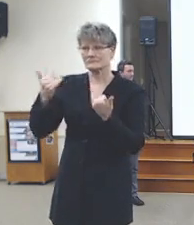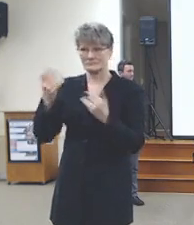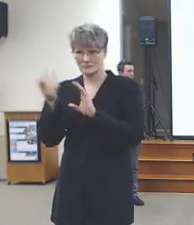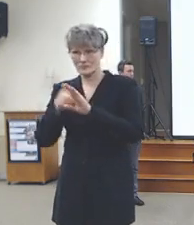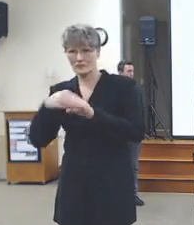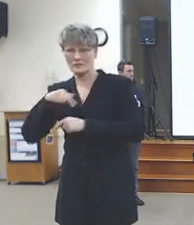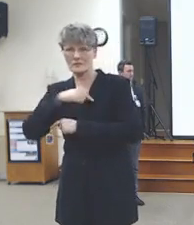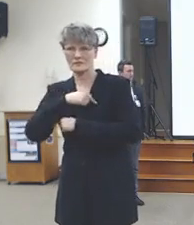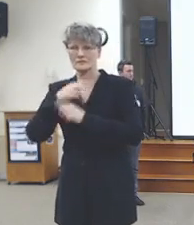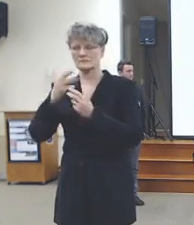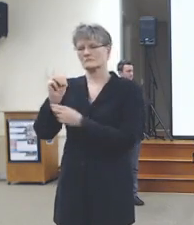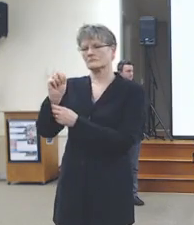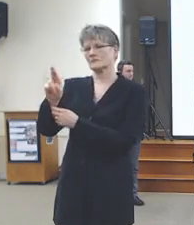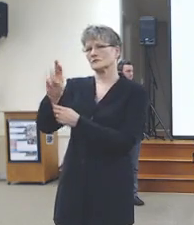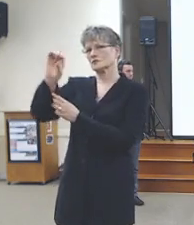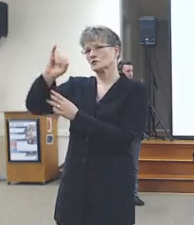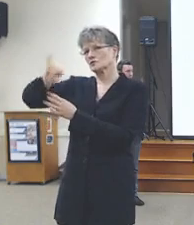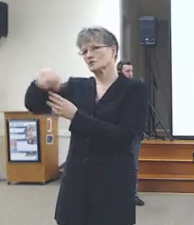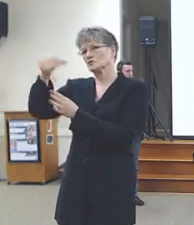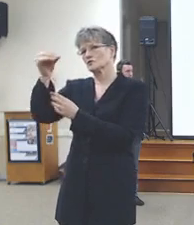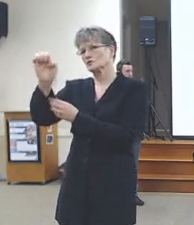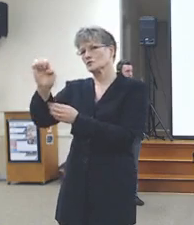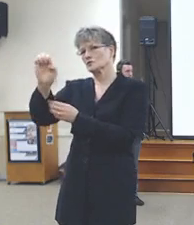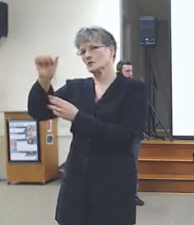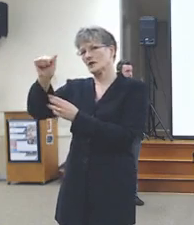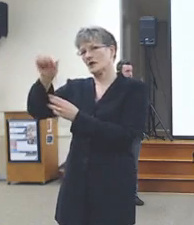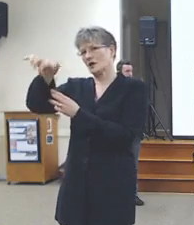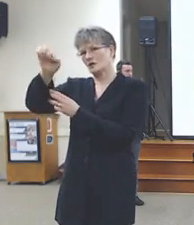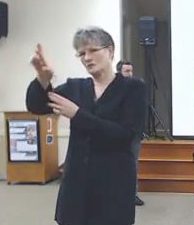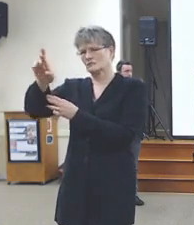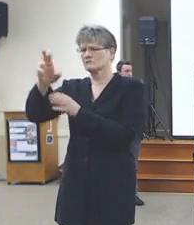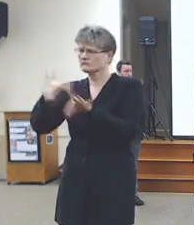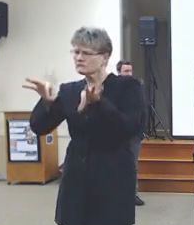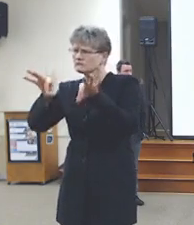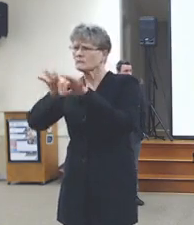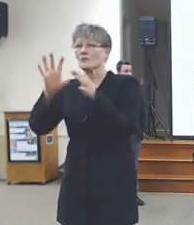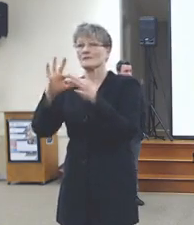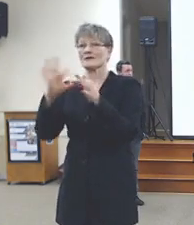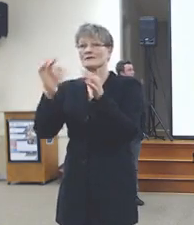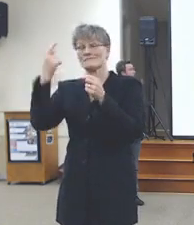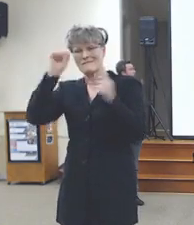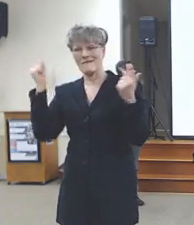Joe Ayer with an important message for all of us. Well thank you for inviting me